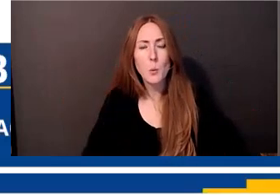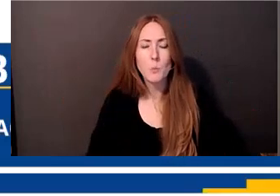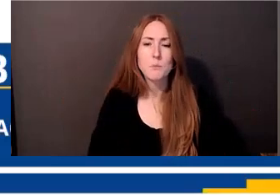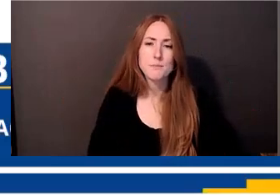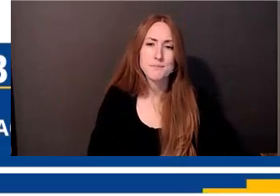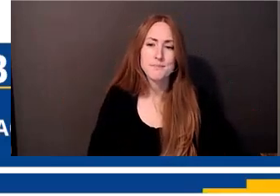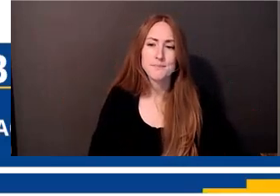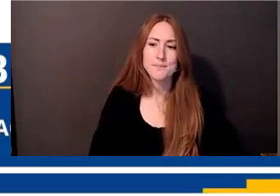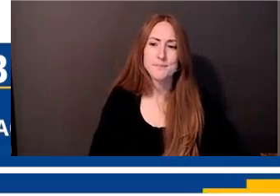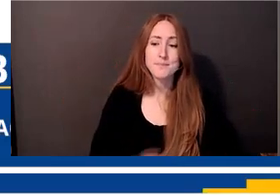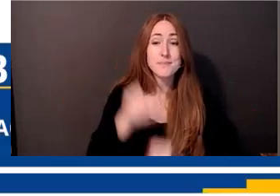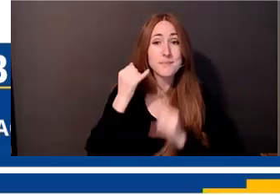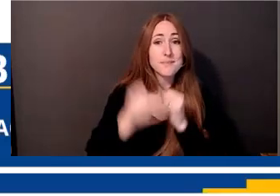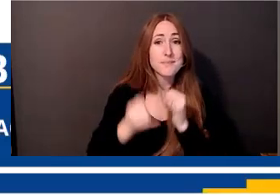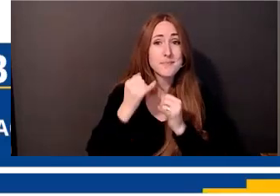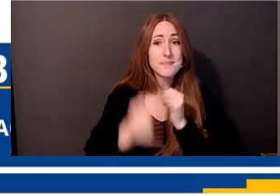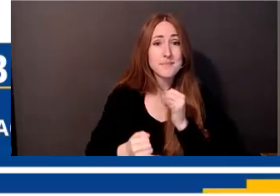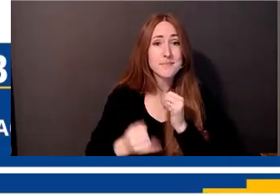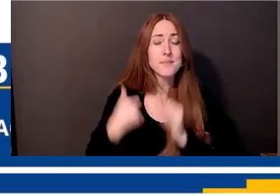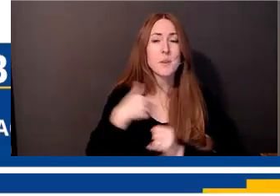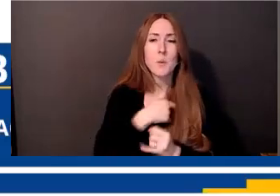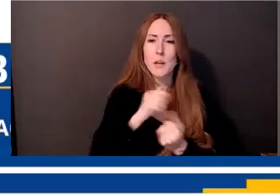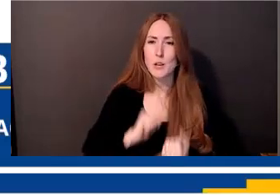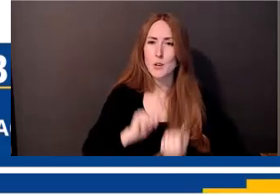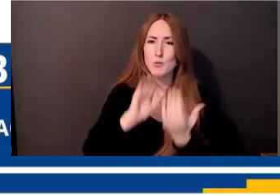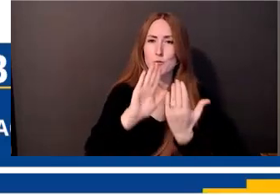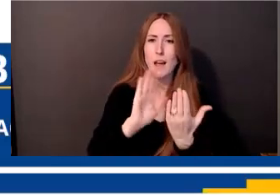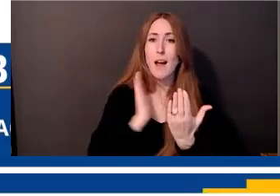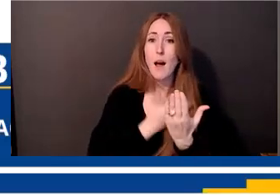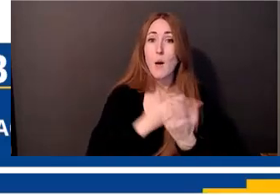Lastly, we addressed our problem of low program completion